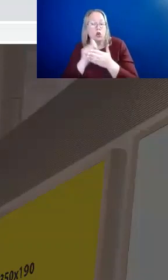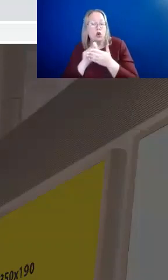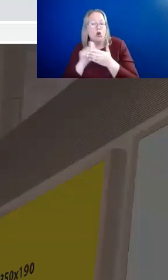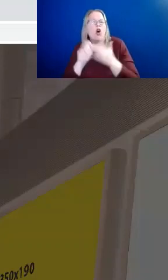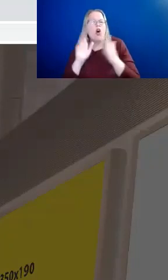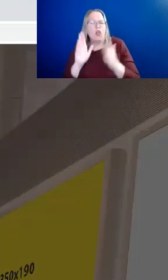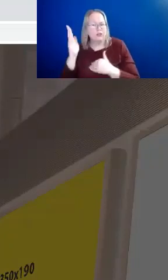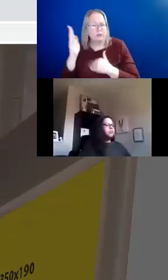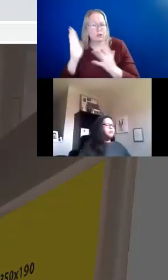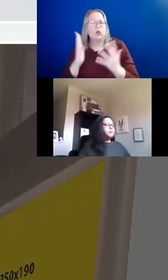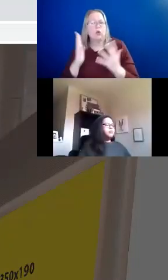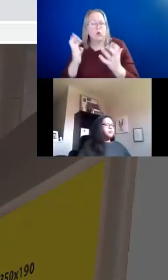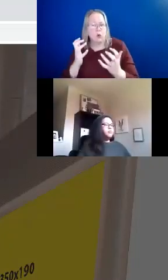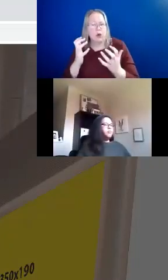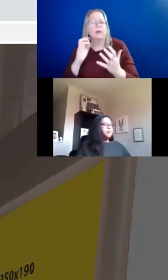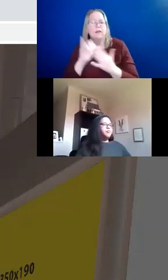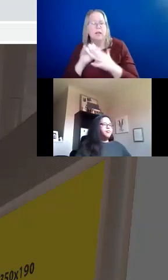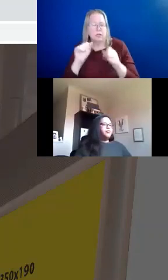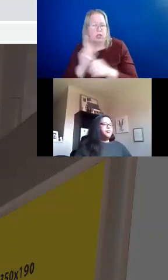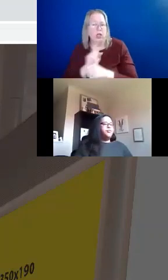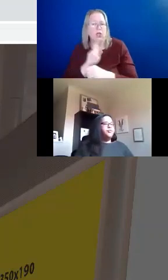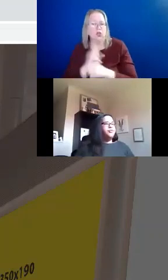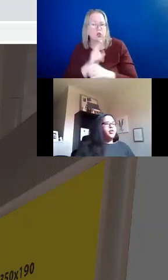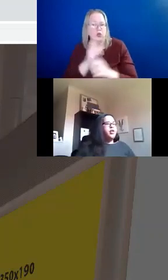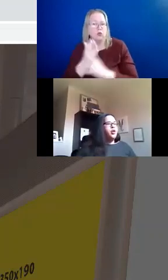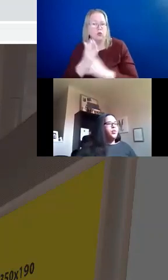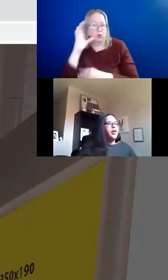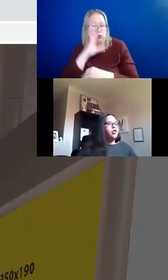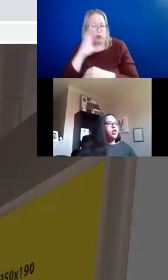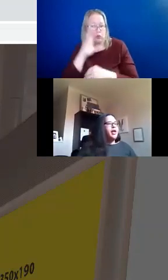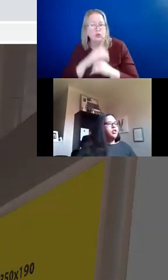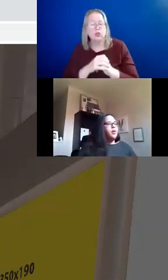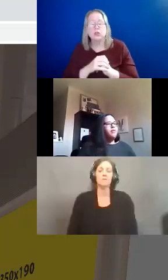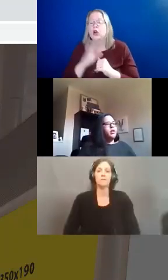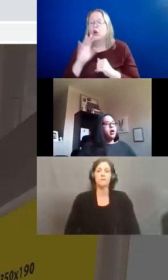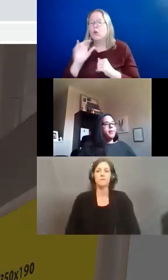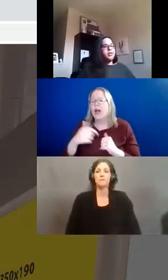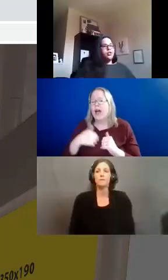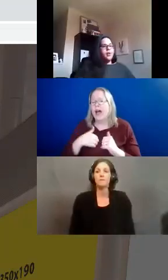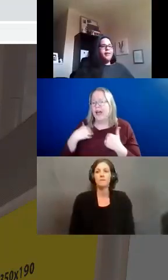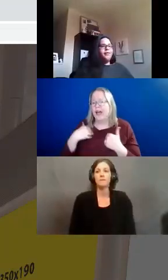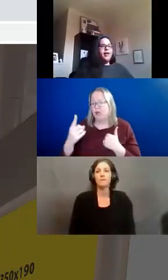12:30:25 , that can be utilized through the search. 12:30:35 >>MCKENZIE LORENZ: